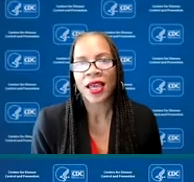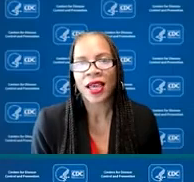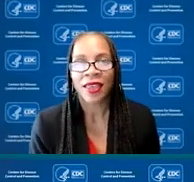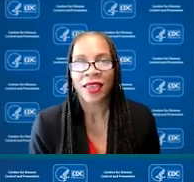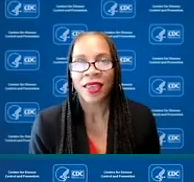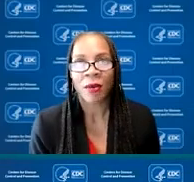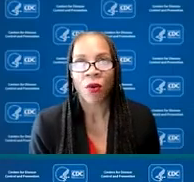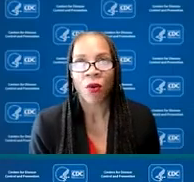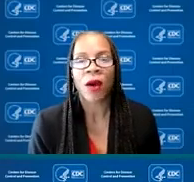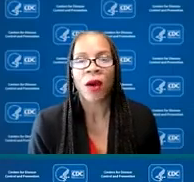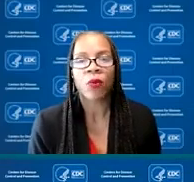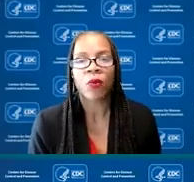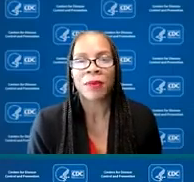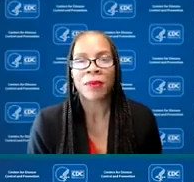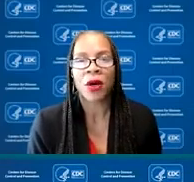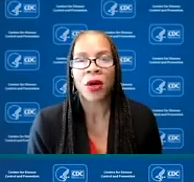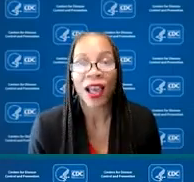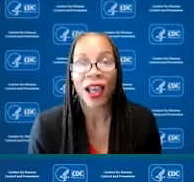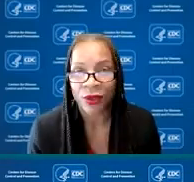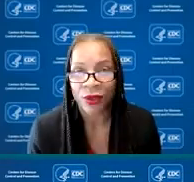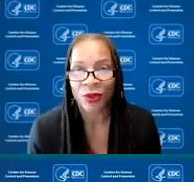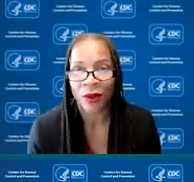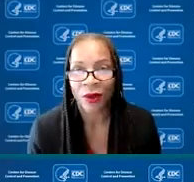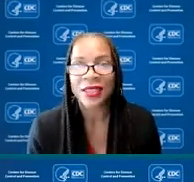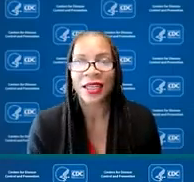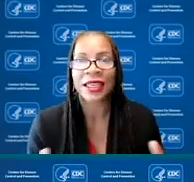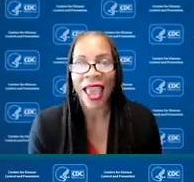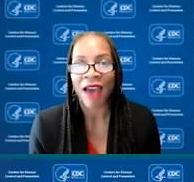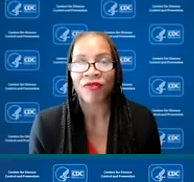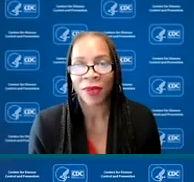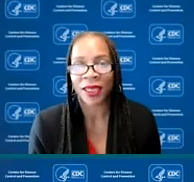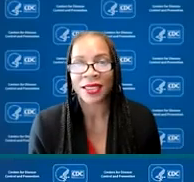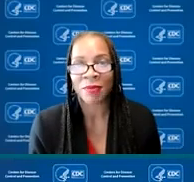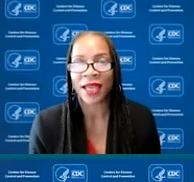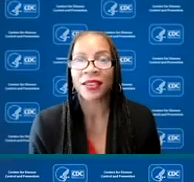thinking about what will be most impactful to do now? What is going to have the biggest impact?